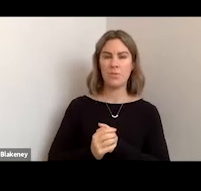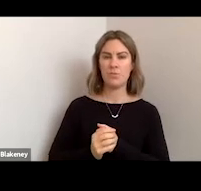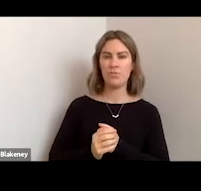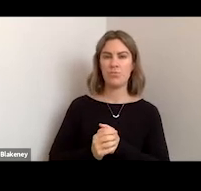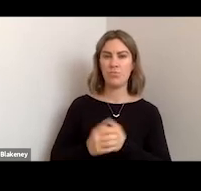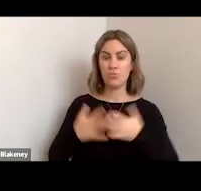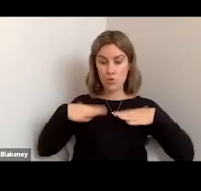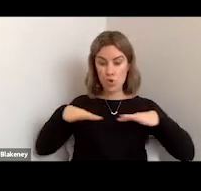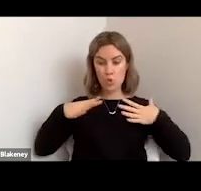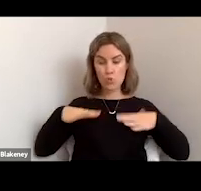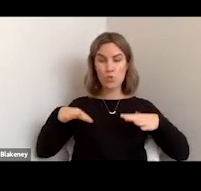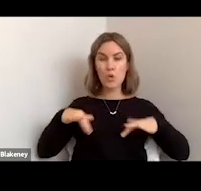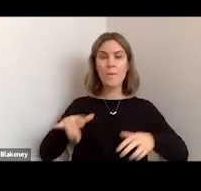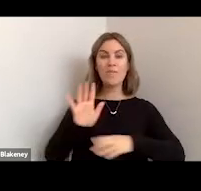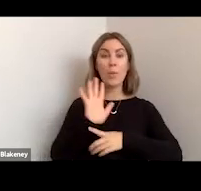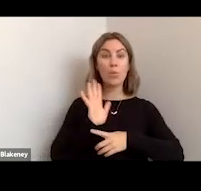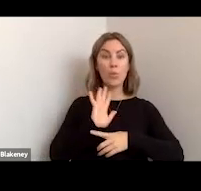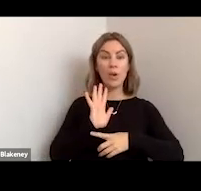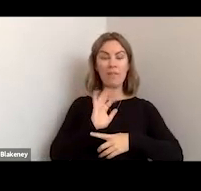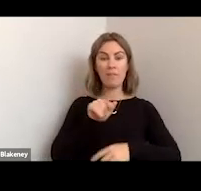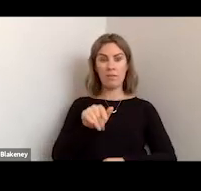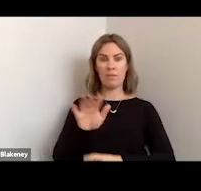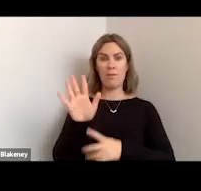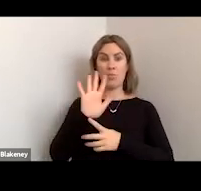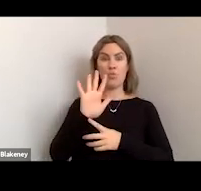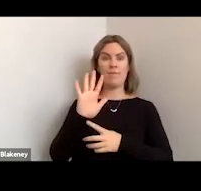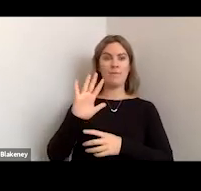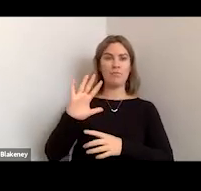that movie, and then the movie went on to win an Oscar for costumes.